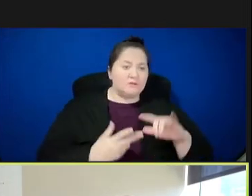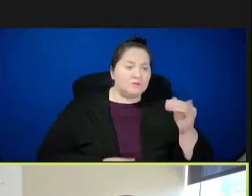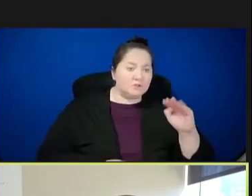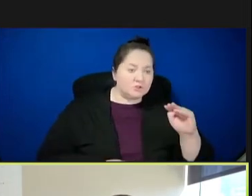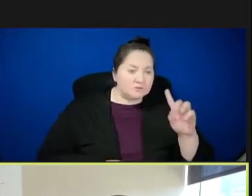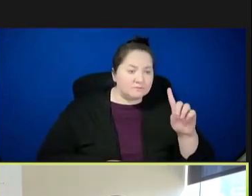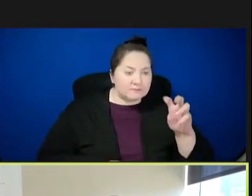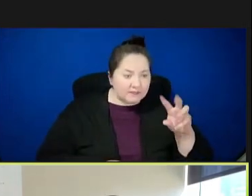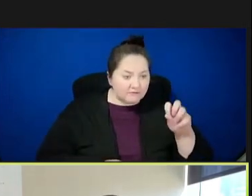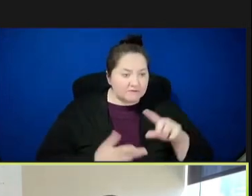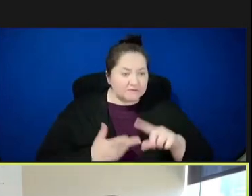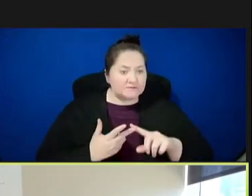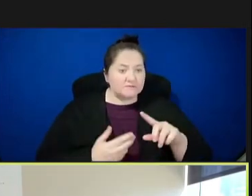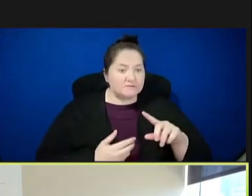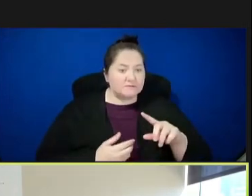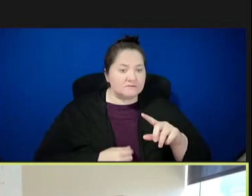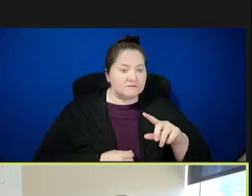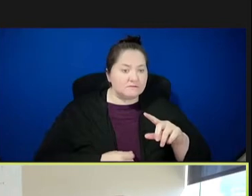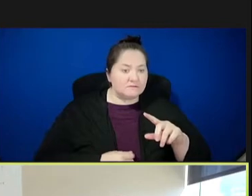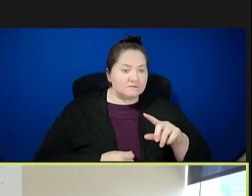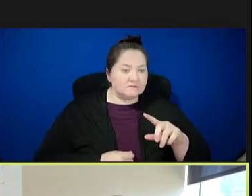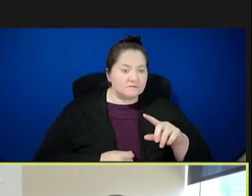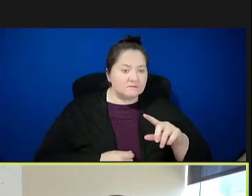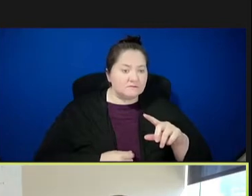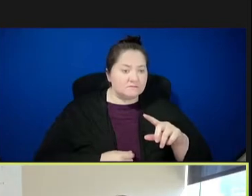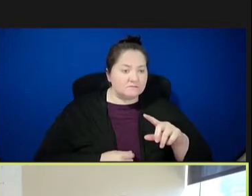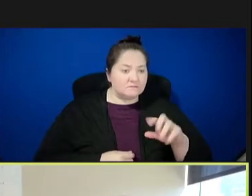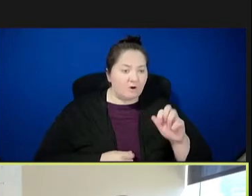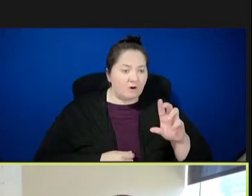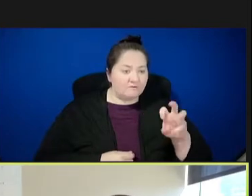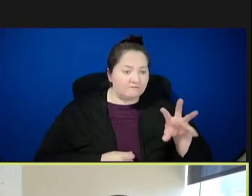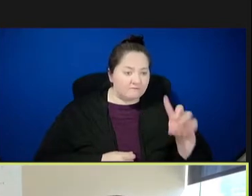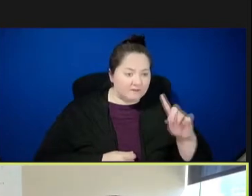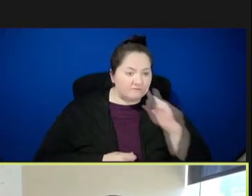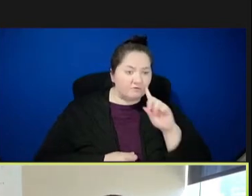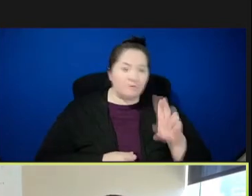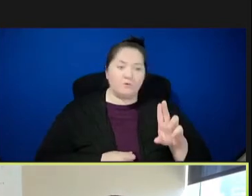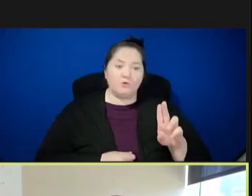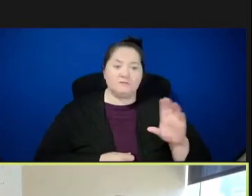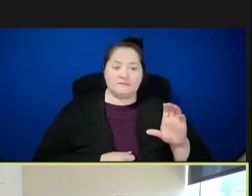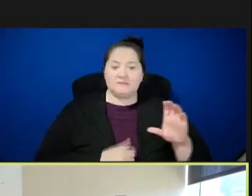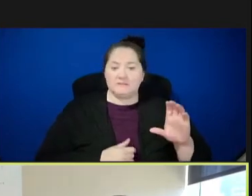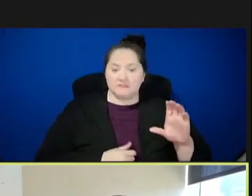Arvind Ramanathan from UChicago or Argonne National Labs with help with bioinformatics